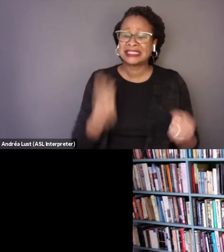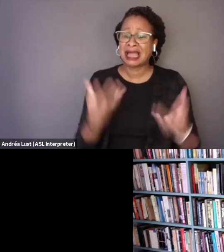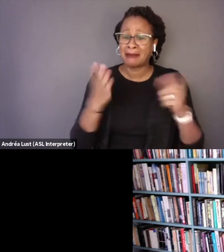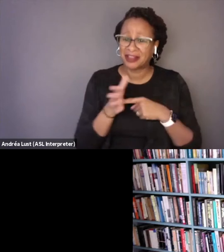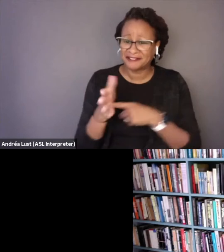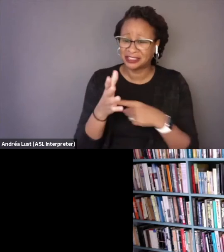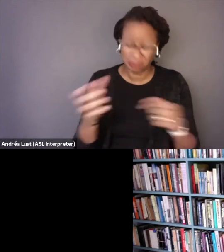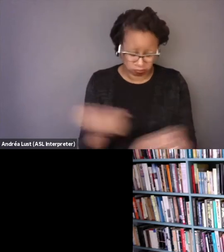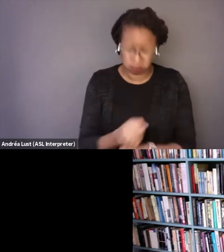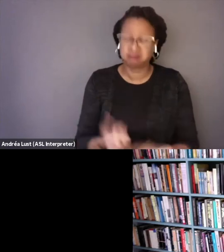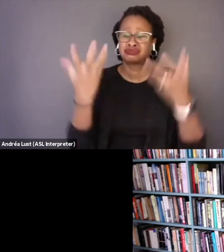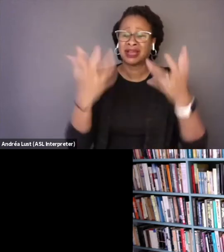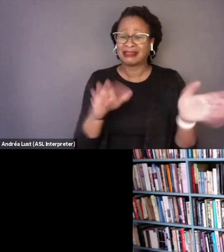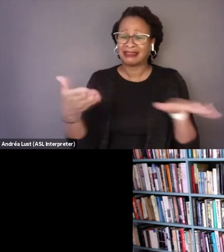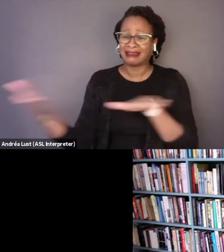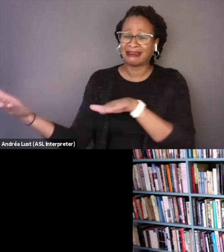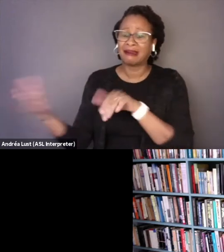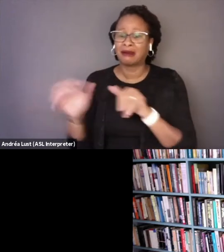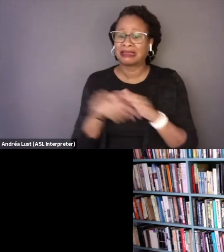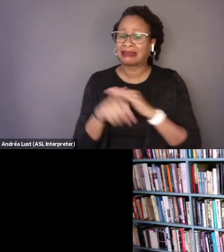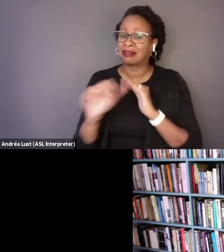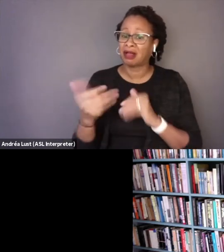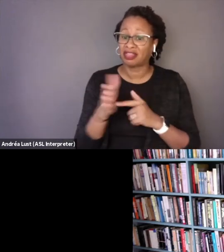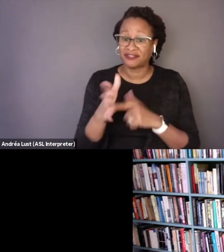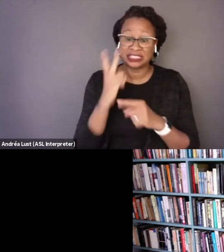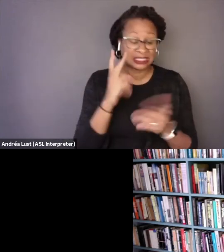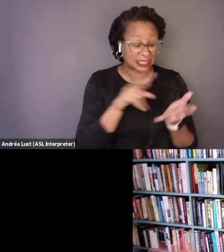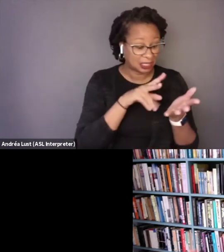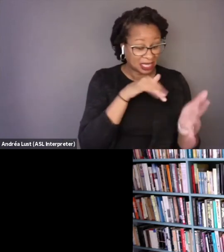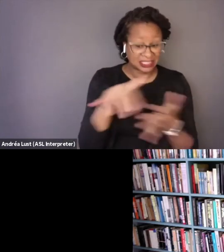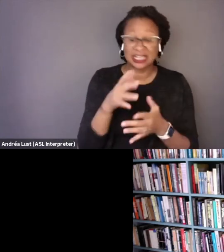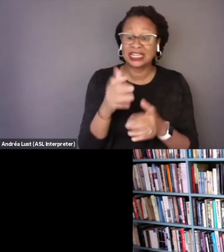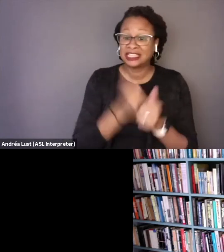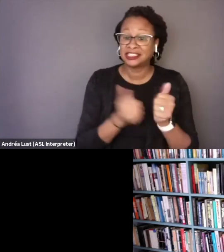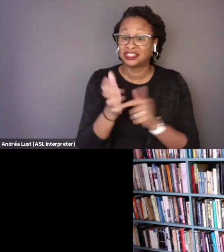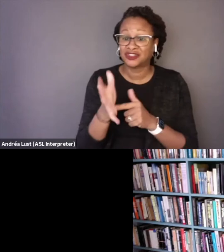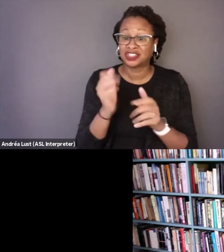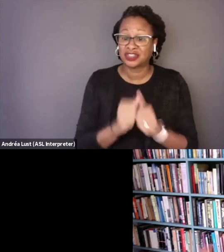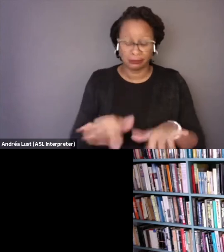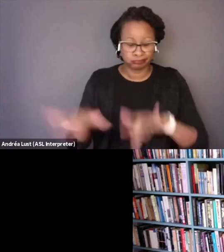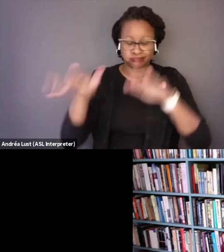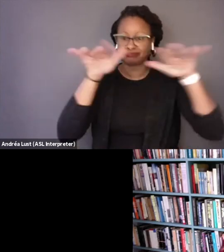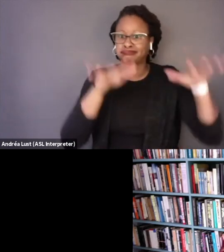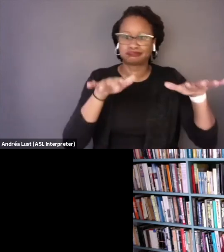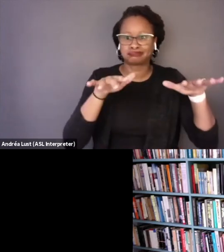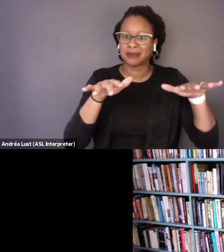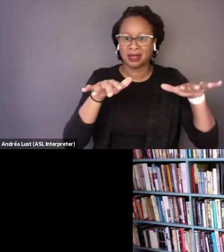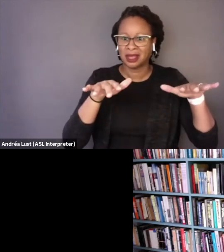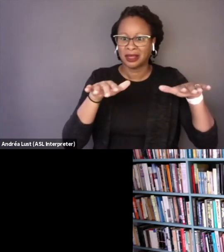so they could study the fish that would come up as a result of their blowing up of this little area undersea